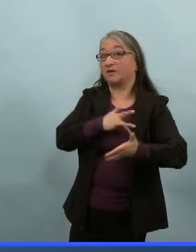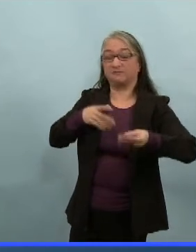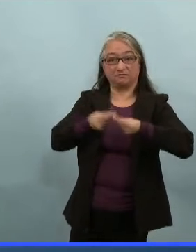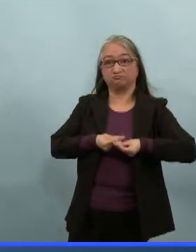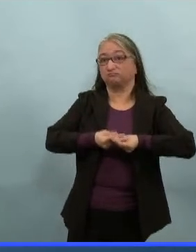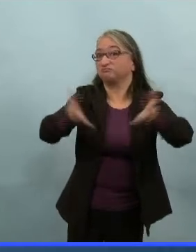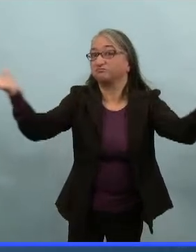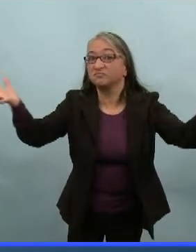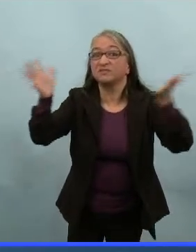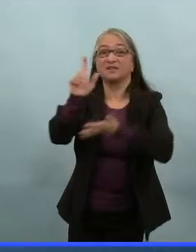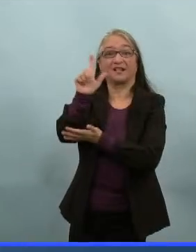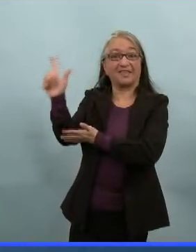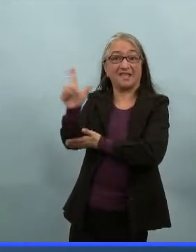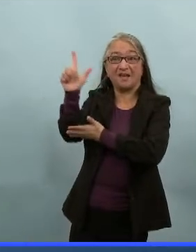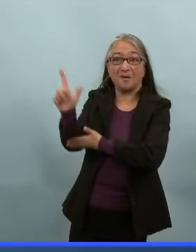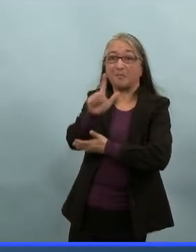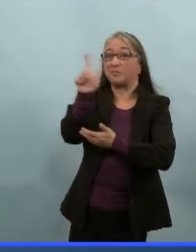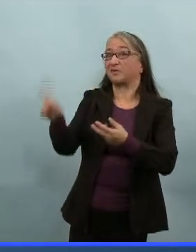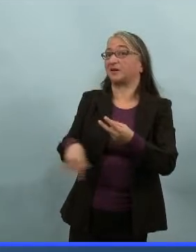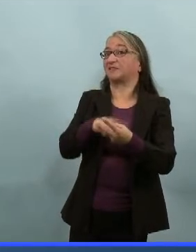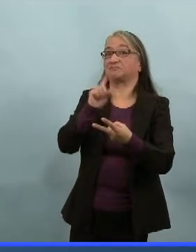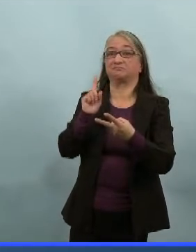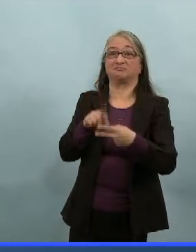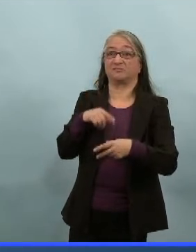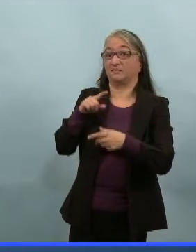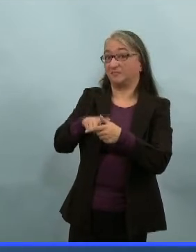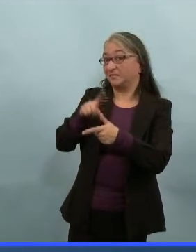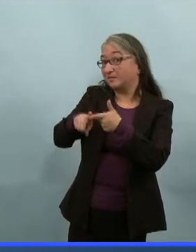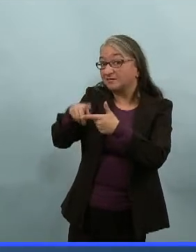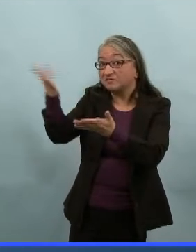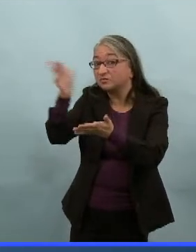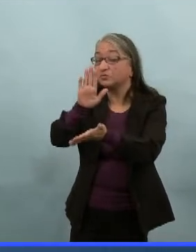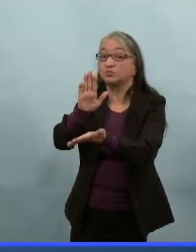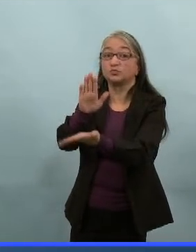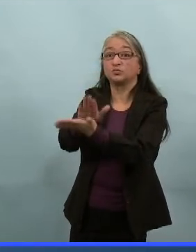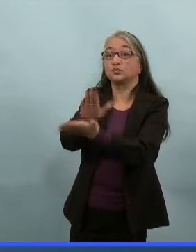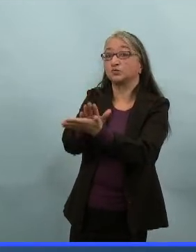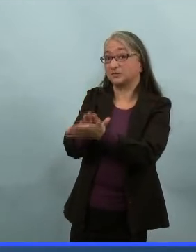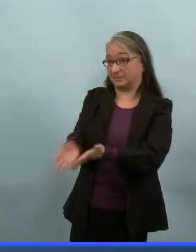uh sending them home with school kids and in manitoba we're it still looks like for